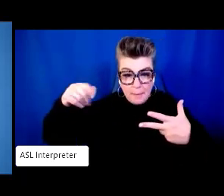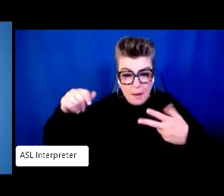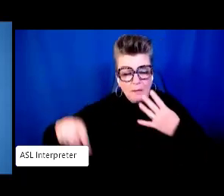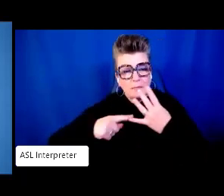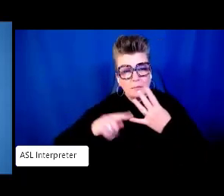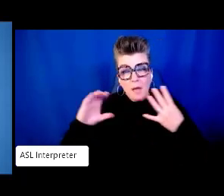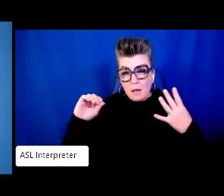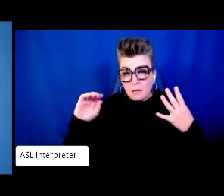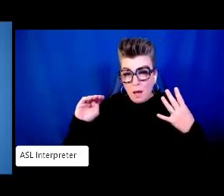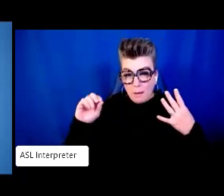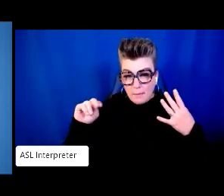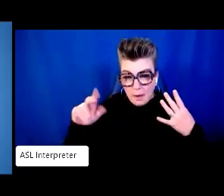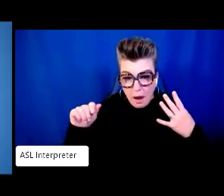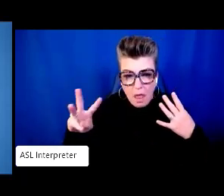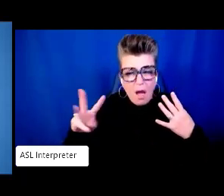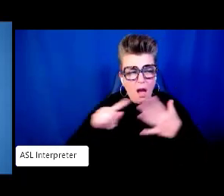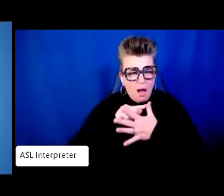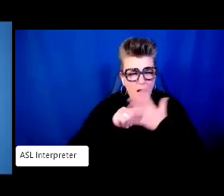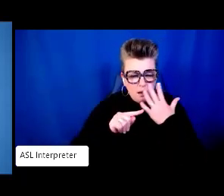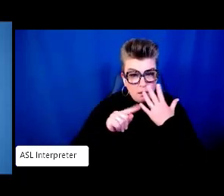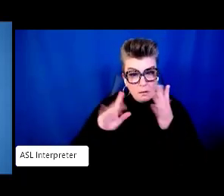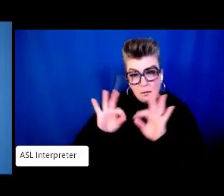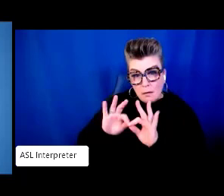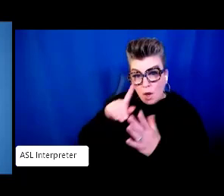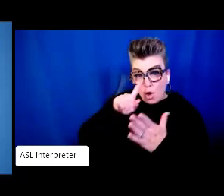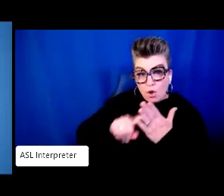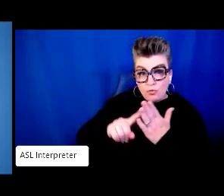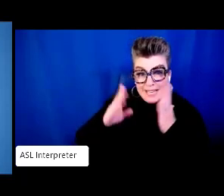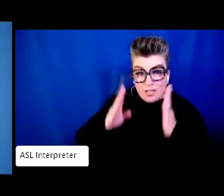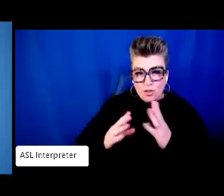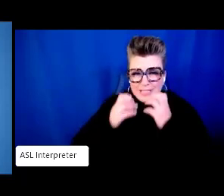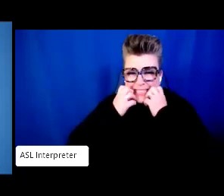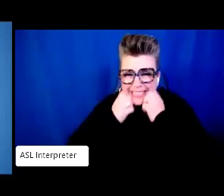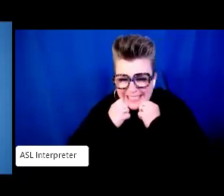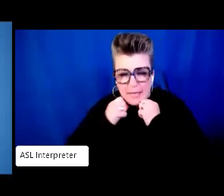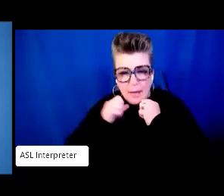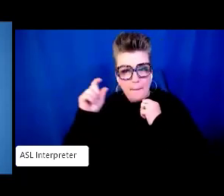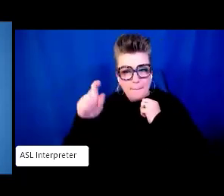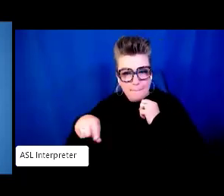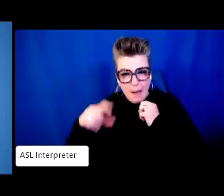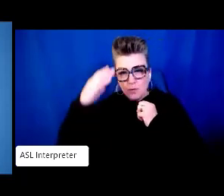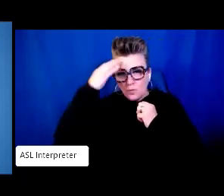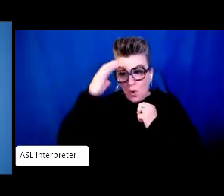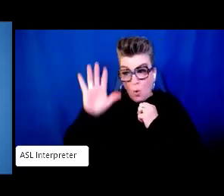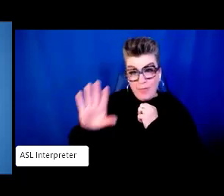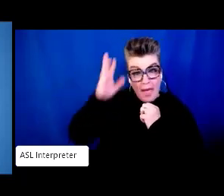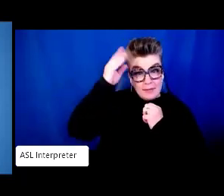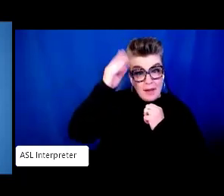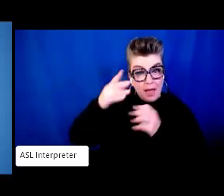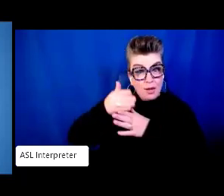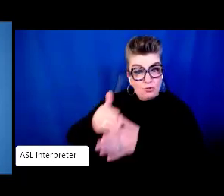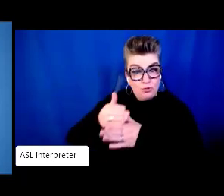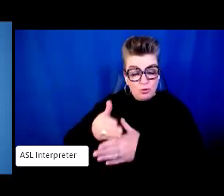when the data they share may be protected by certificates of confidentiality and that users of data protected by a certificate